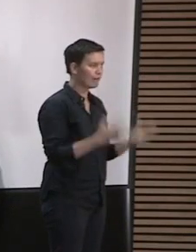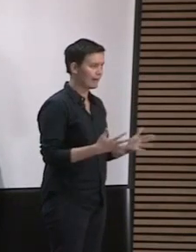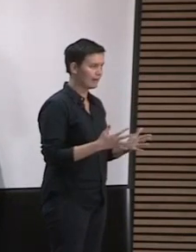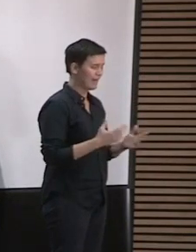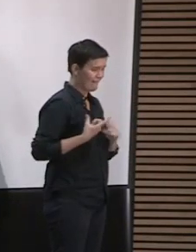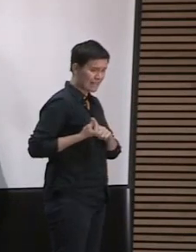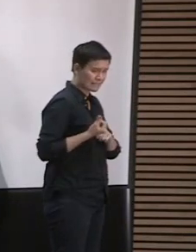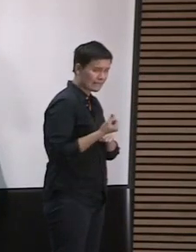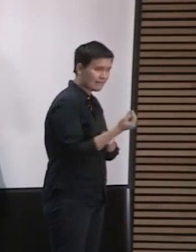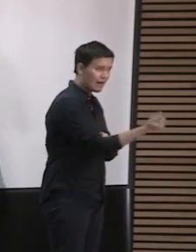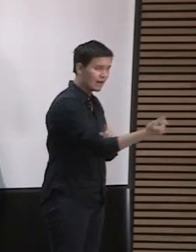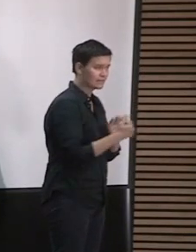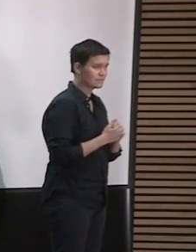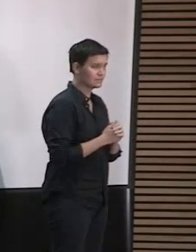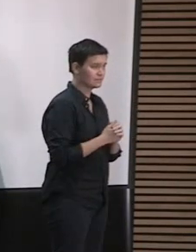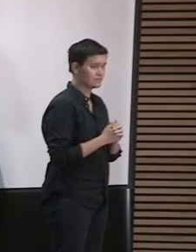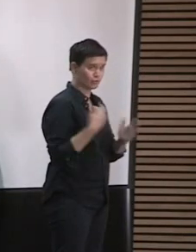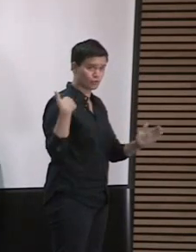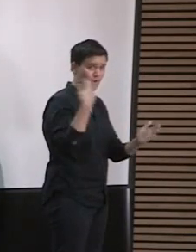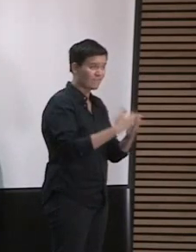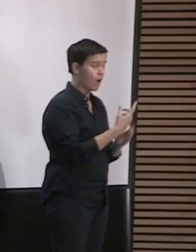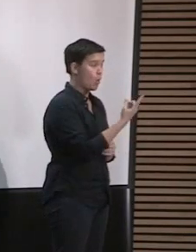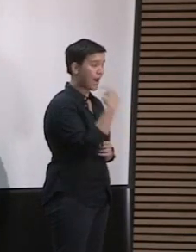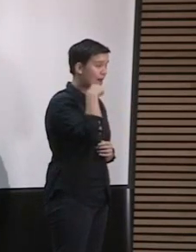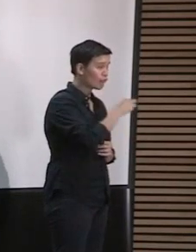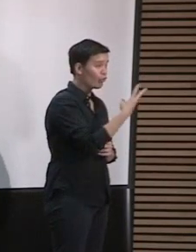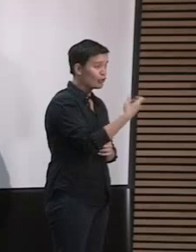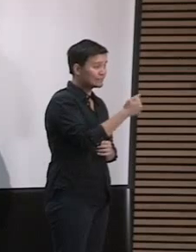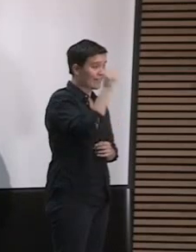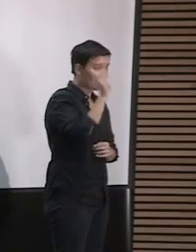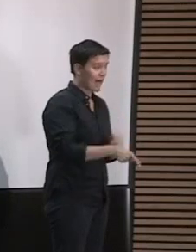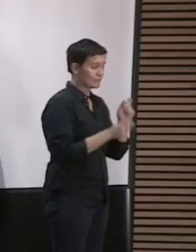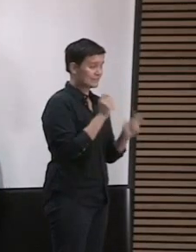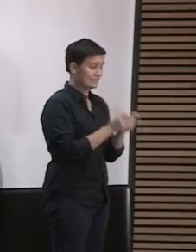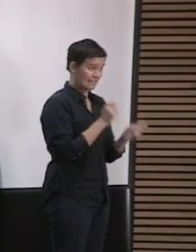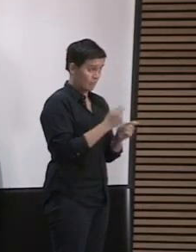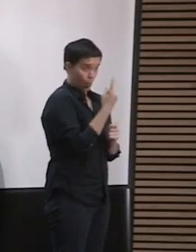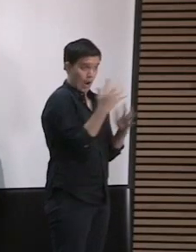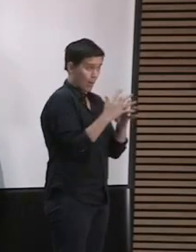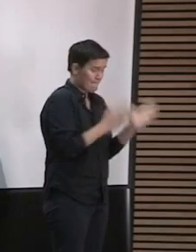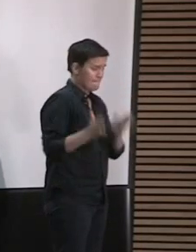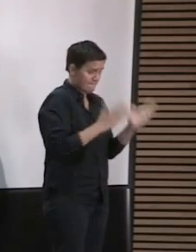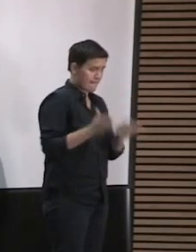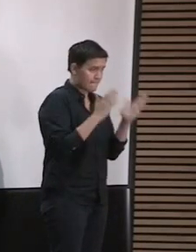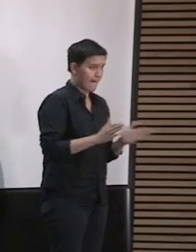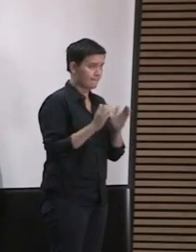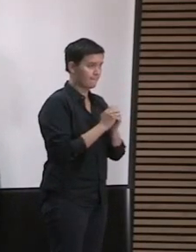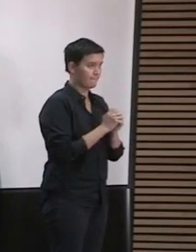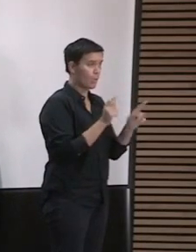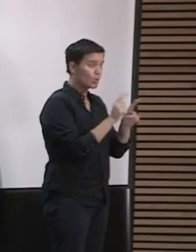Victoria's level three lockdown with more than 3000 cases. A plan that has so far